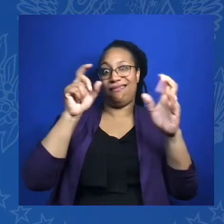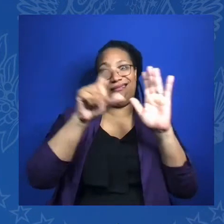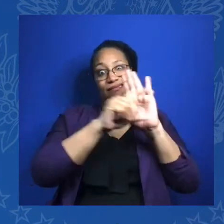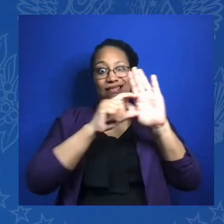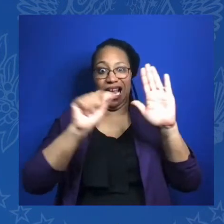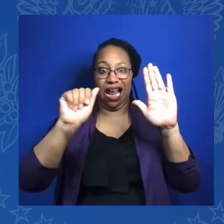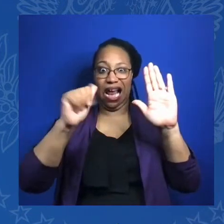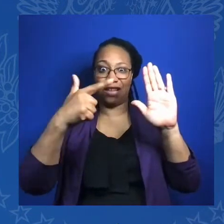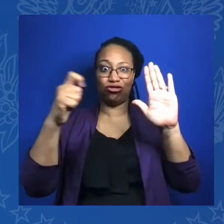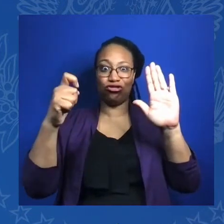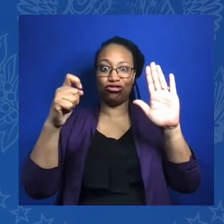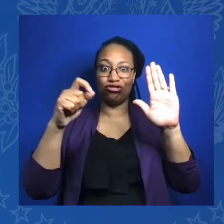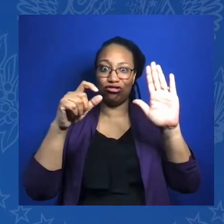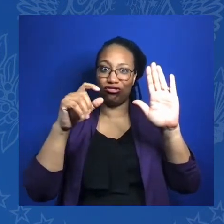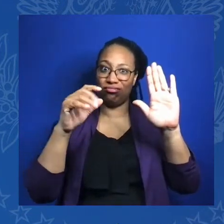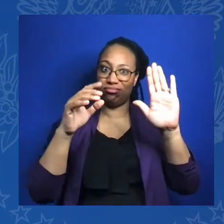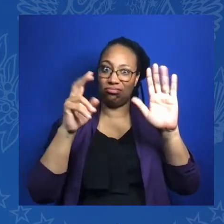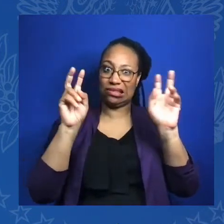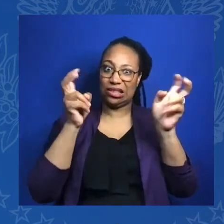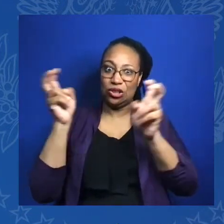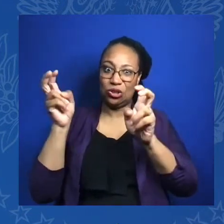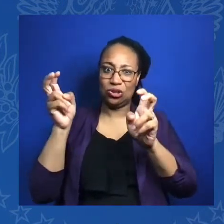Sorry, that was a New York Times Pitchbot. I apologize.